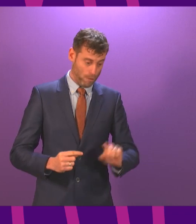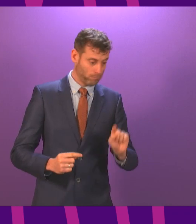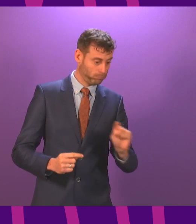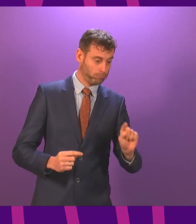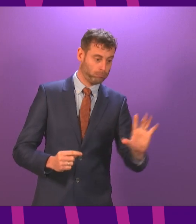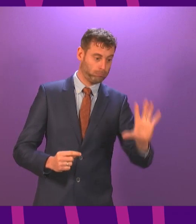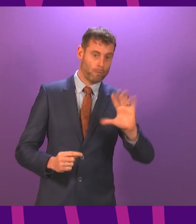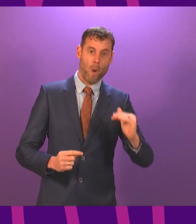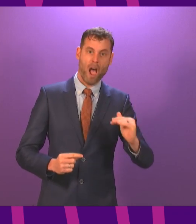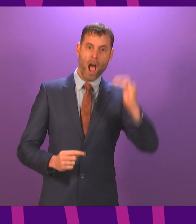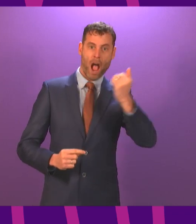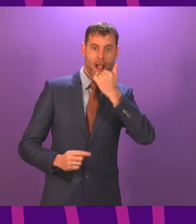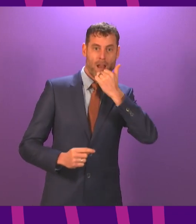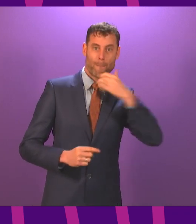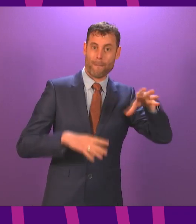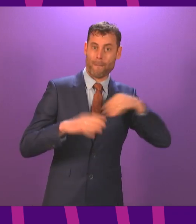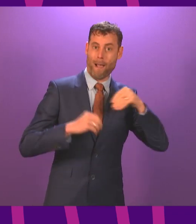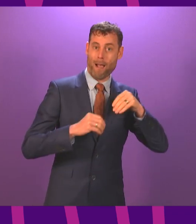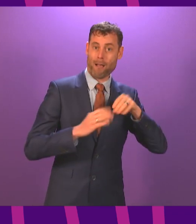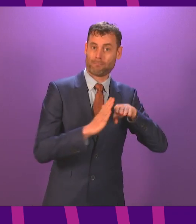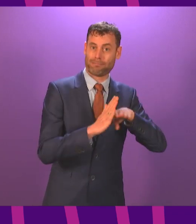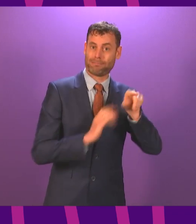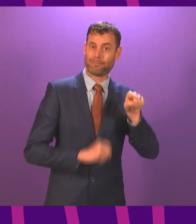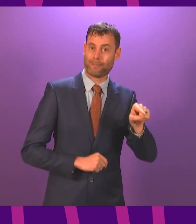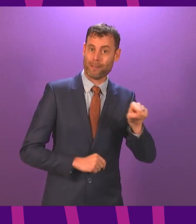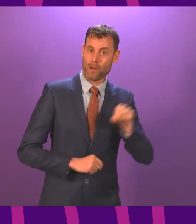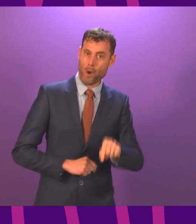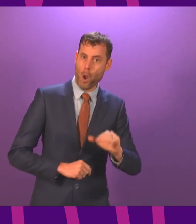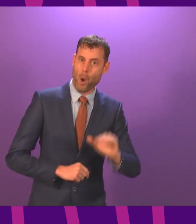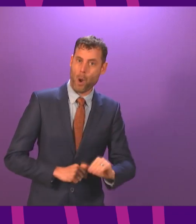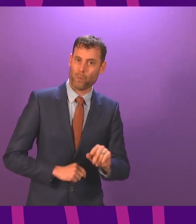of infection. That is why the strong public health advice, which the Cabinet accepted